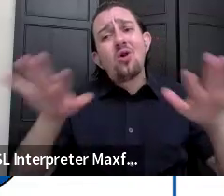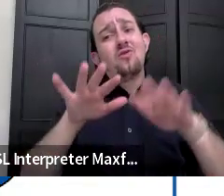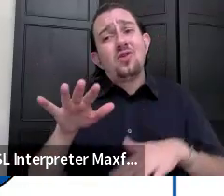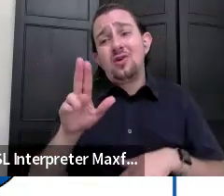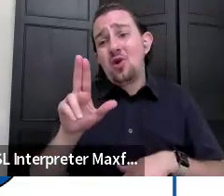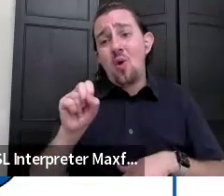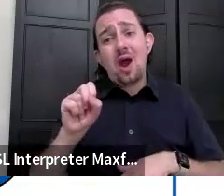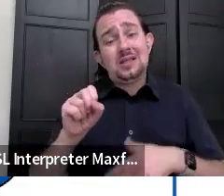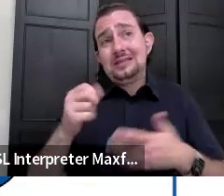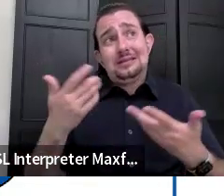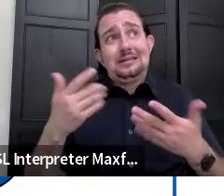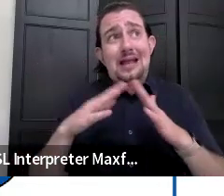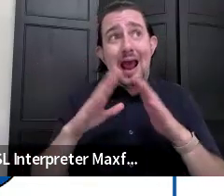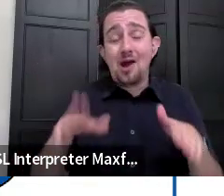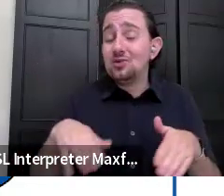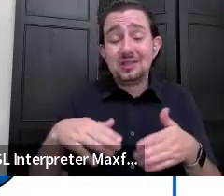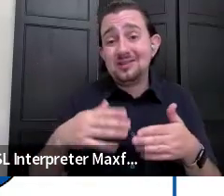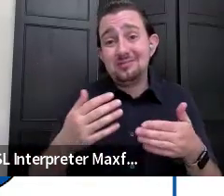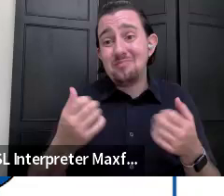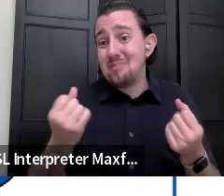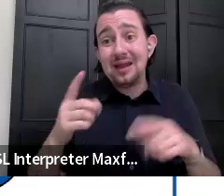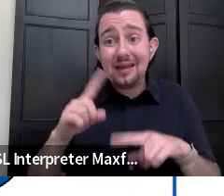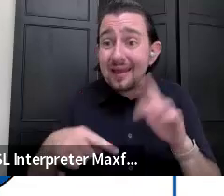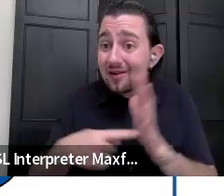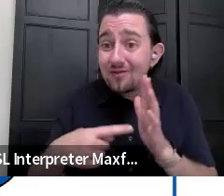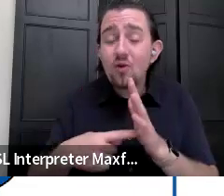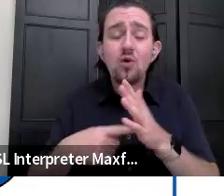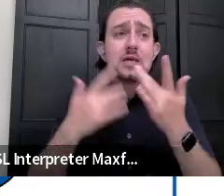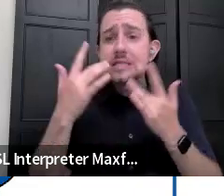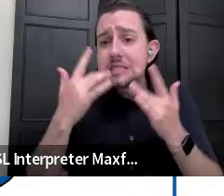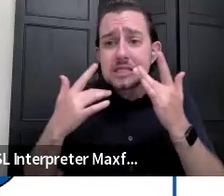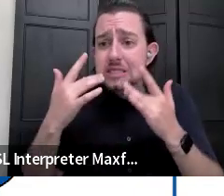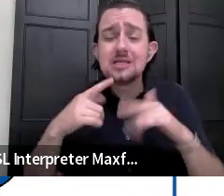But certainly for people with disabilities, who we know from our just we're talking about